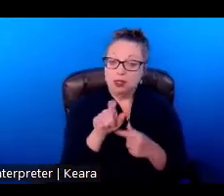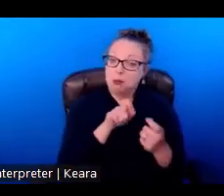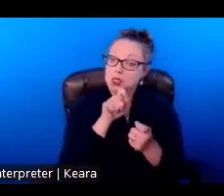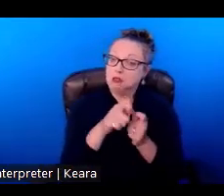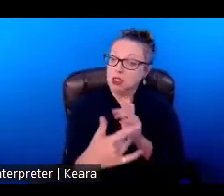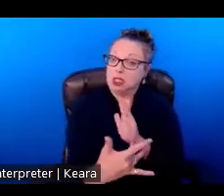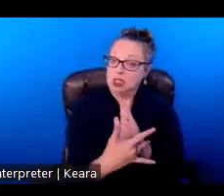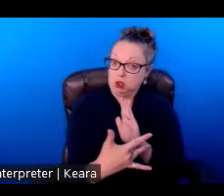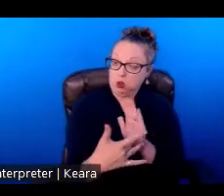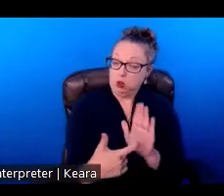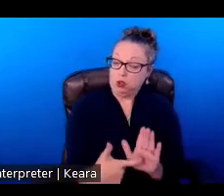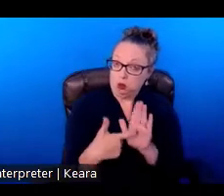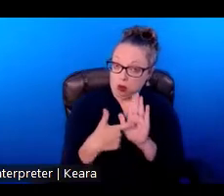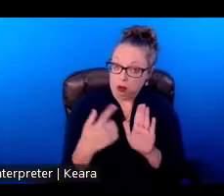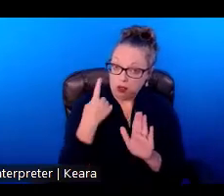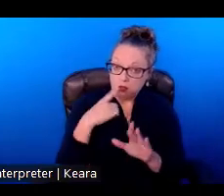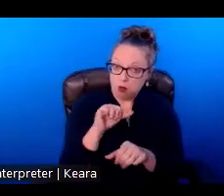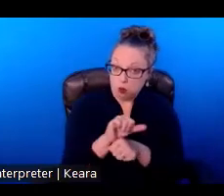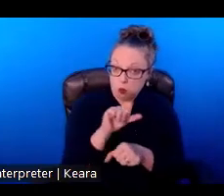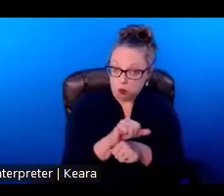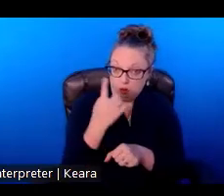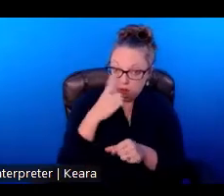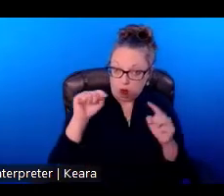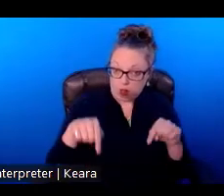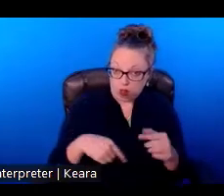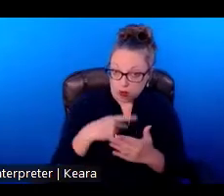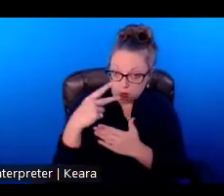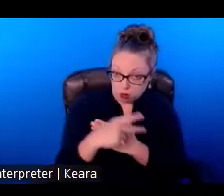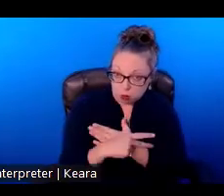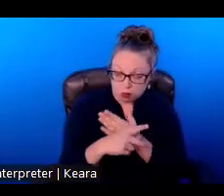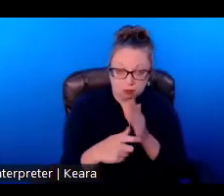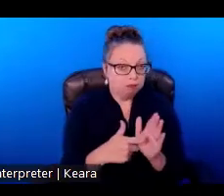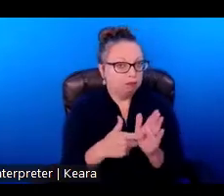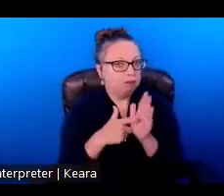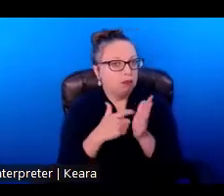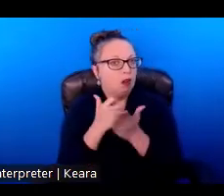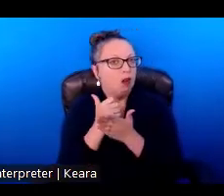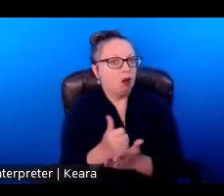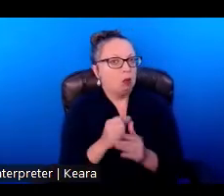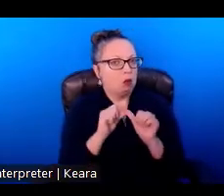submitted to this program. These requirements help with consistency but are also necessary